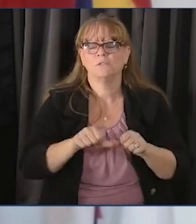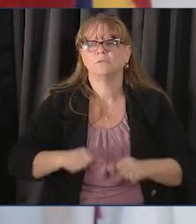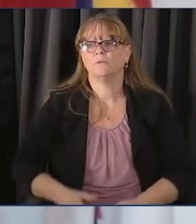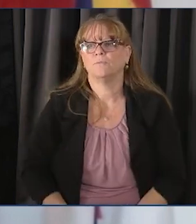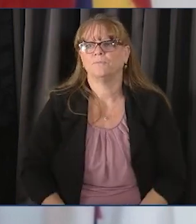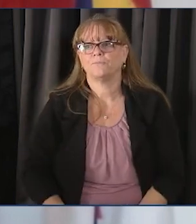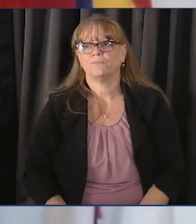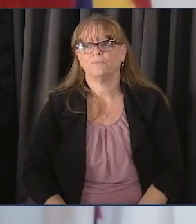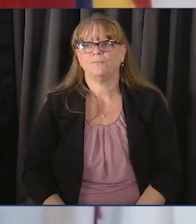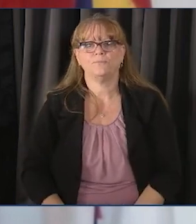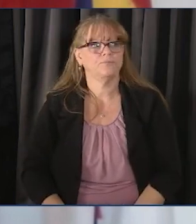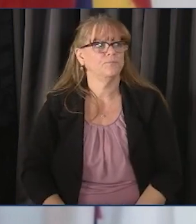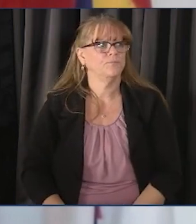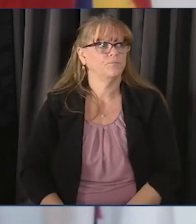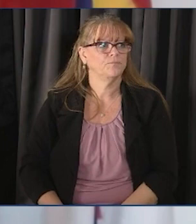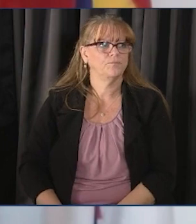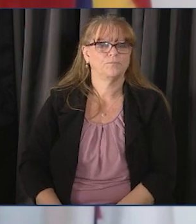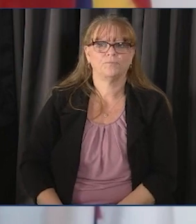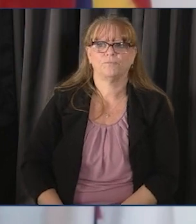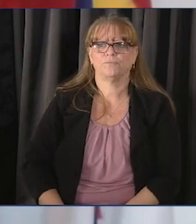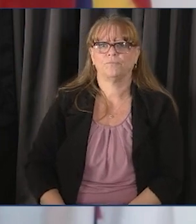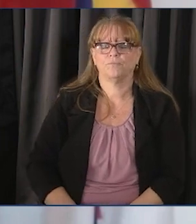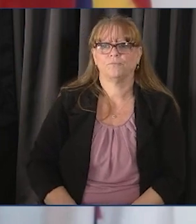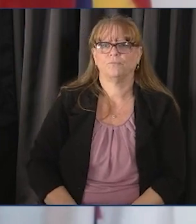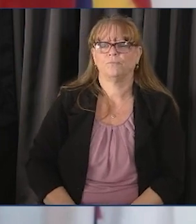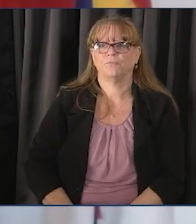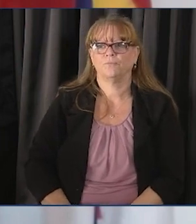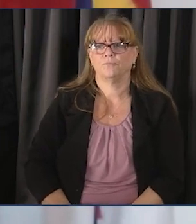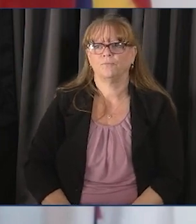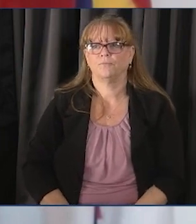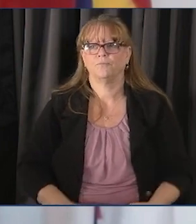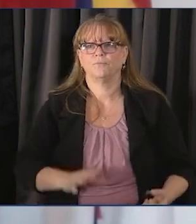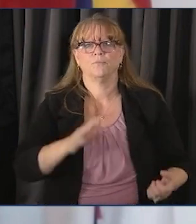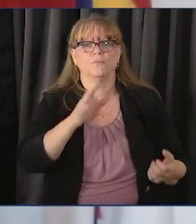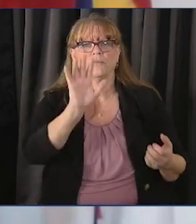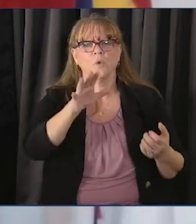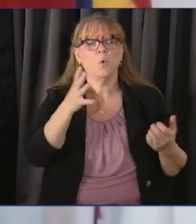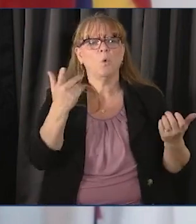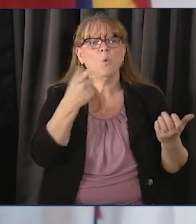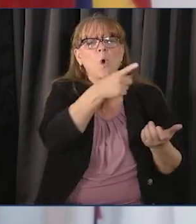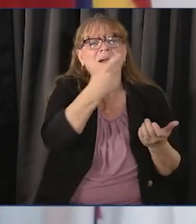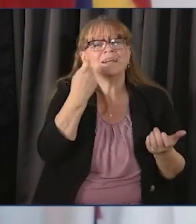we learned the 70 and up roll out that could be applied to future groups as you open up